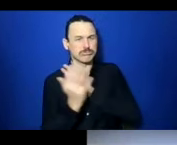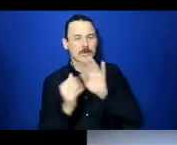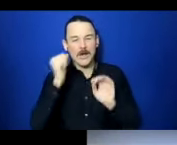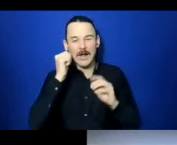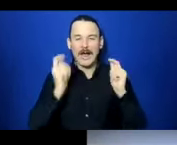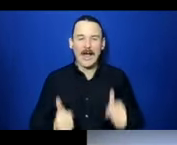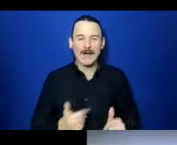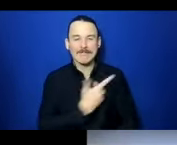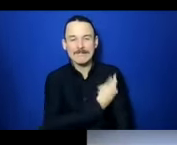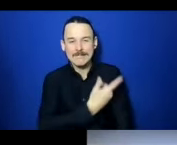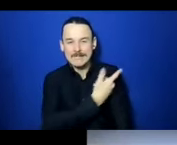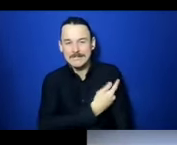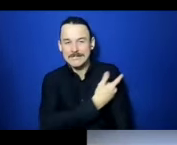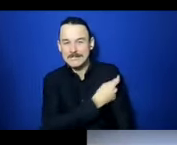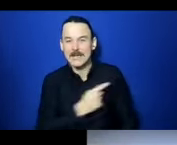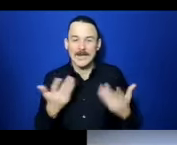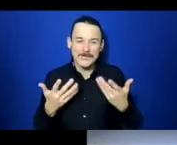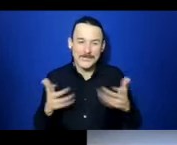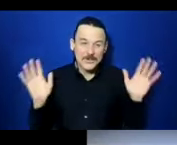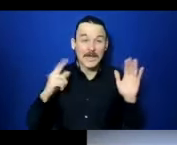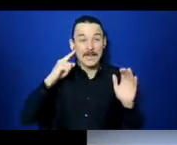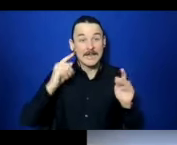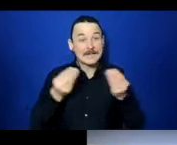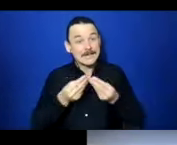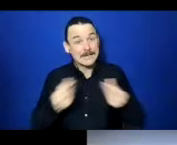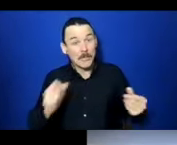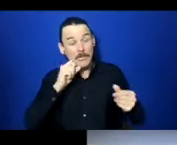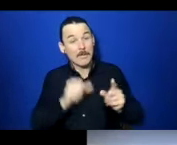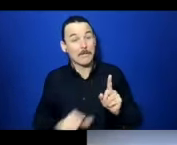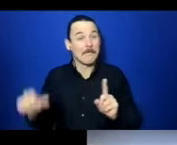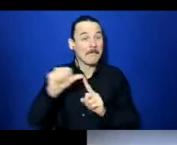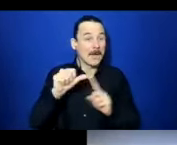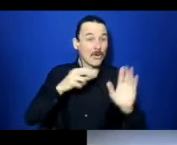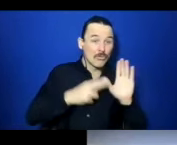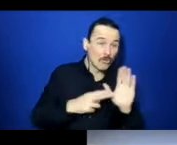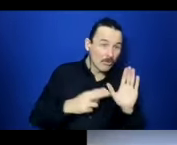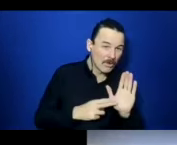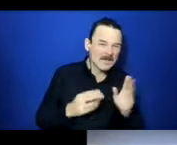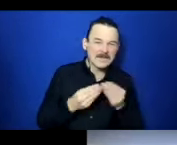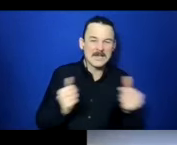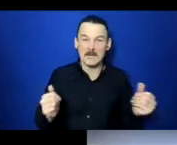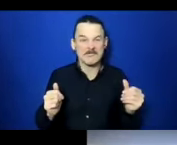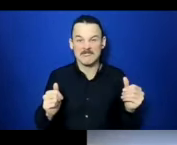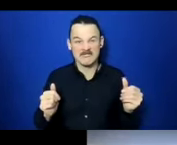and some some things may not. There's a lot of talk about kind of building back better, in fact